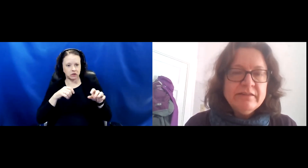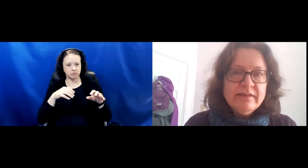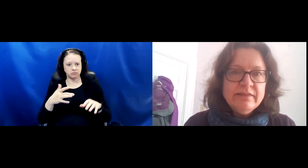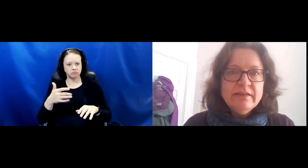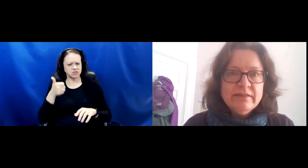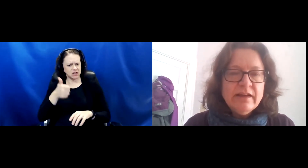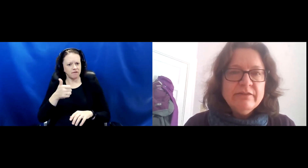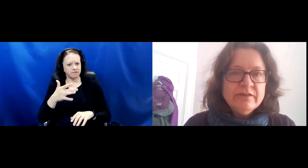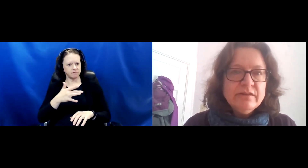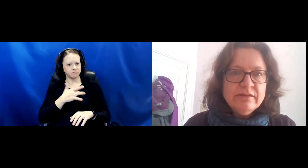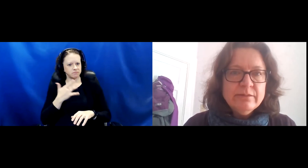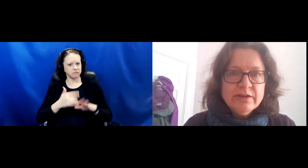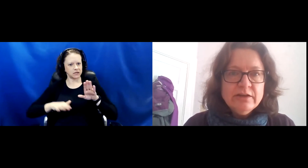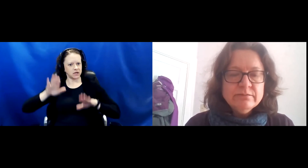that they have such a disability.